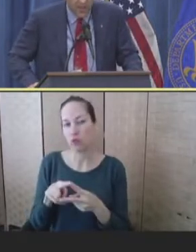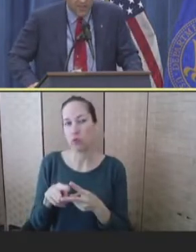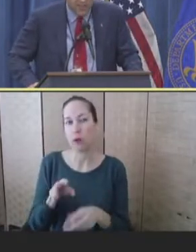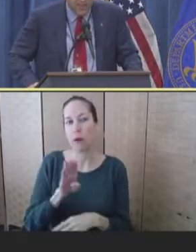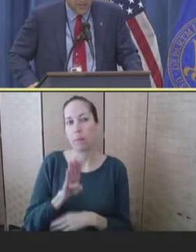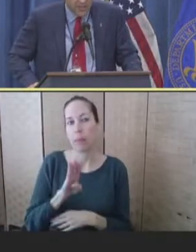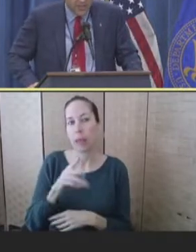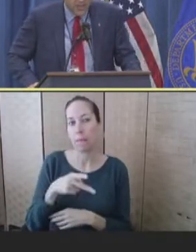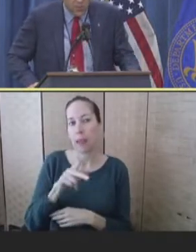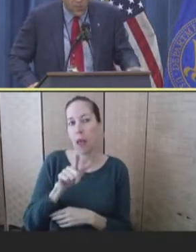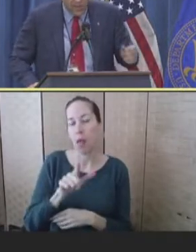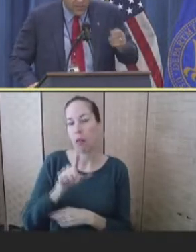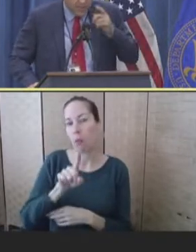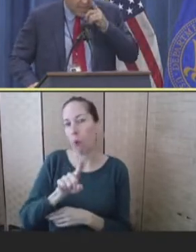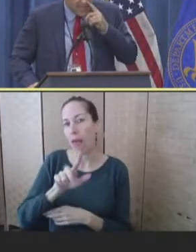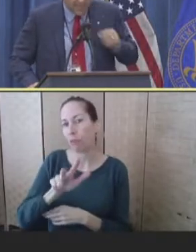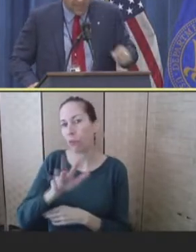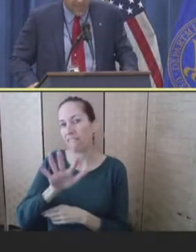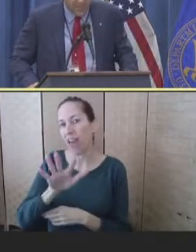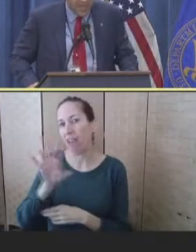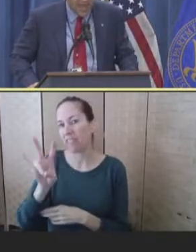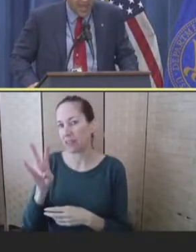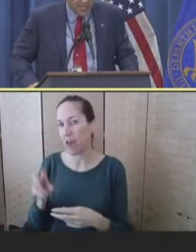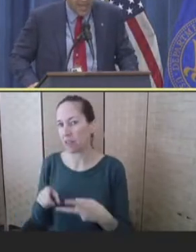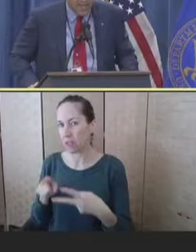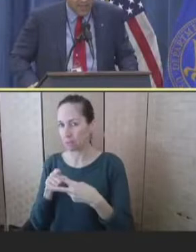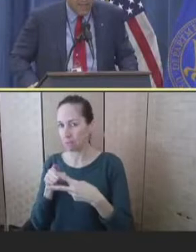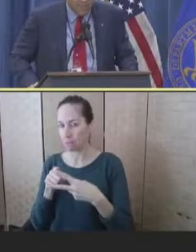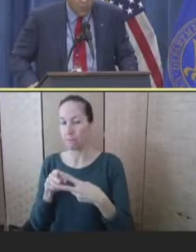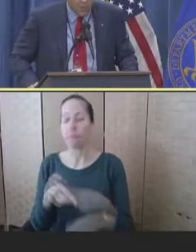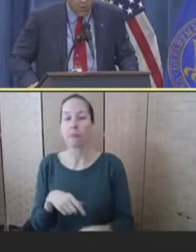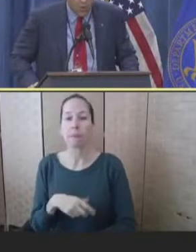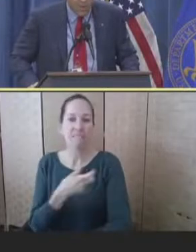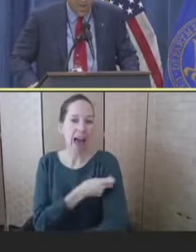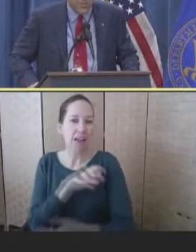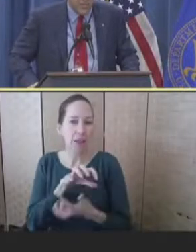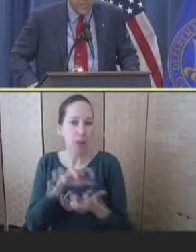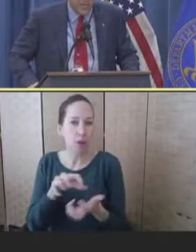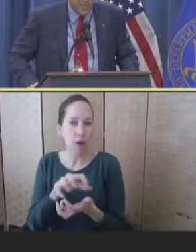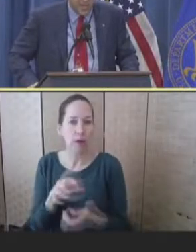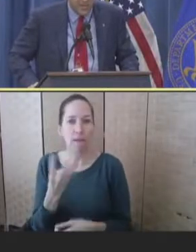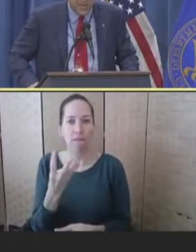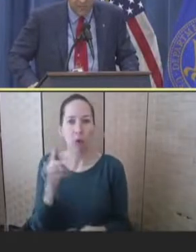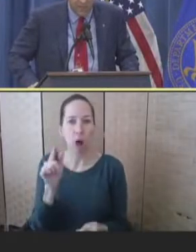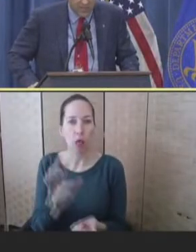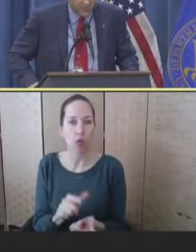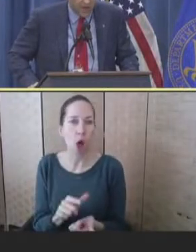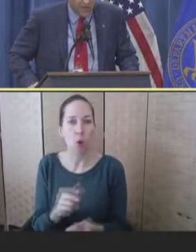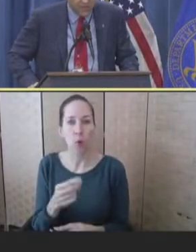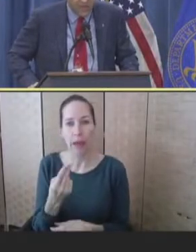So, what is it? It's a vaccine cocktail of four low pathogenicity avian influenza viruses.